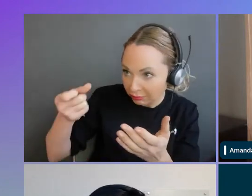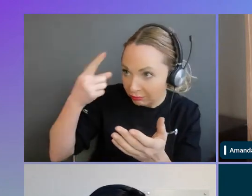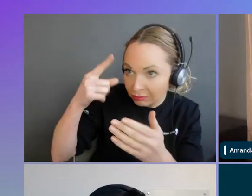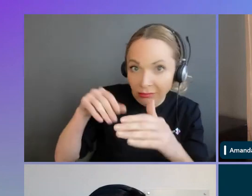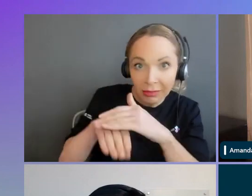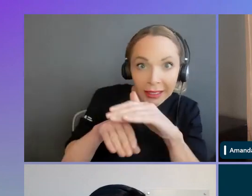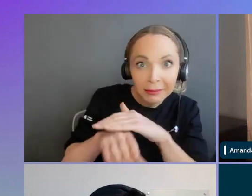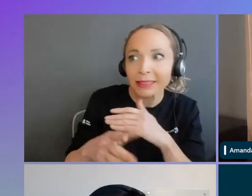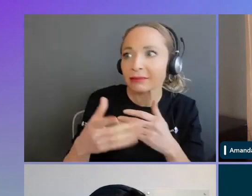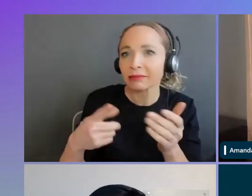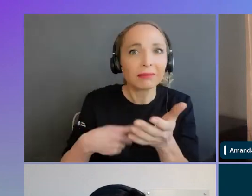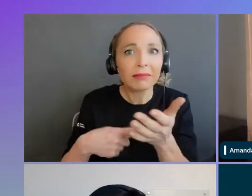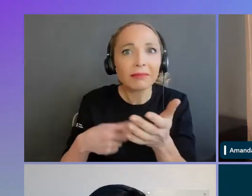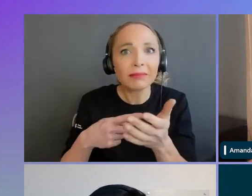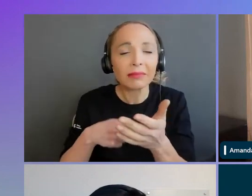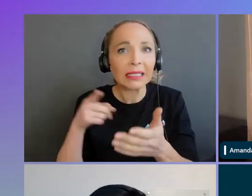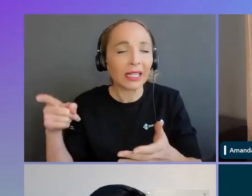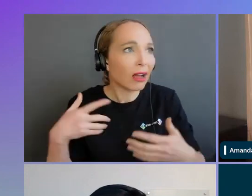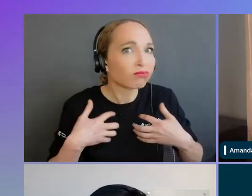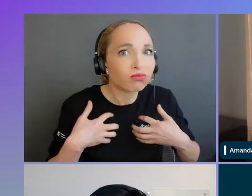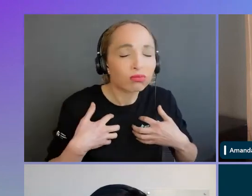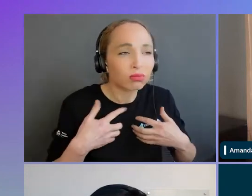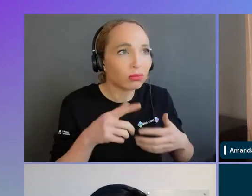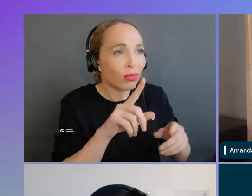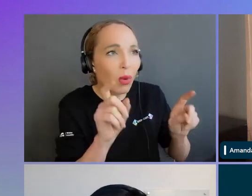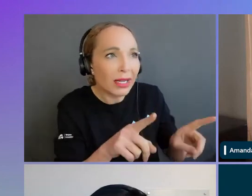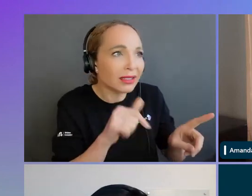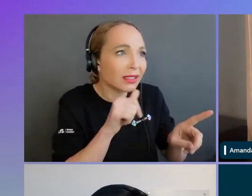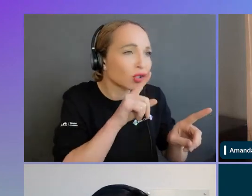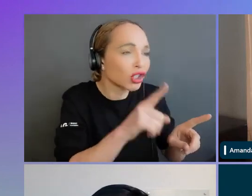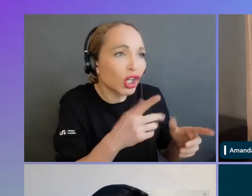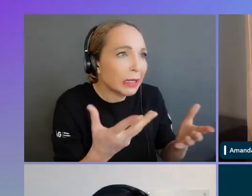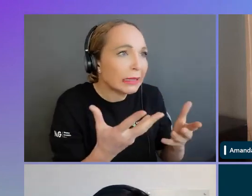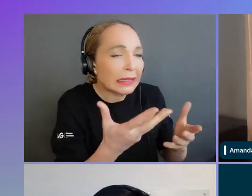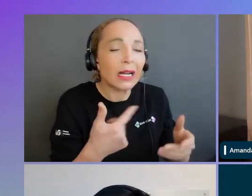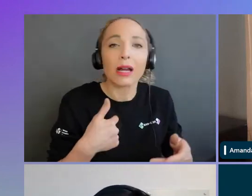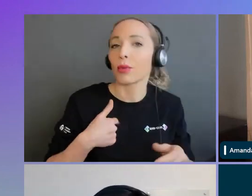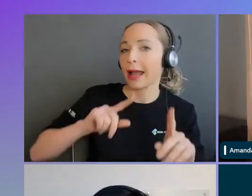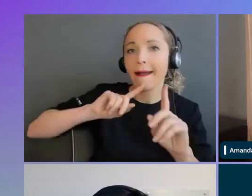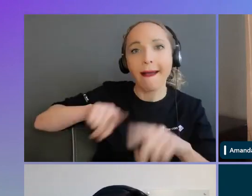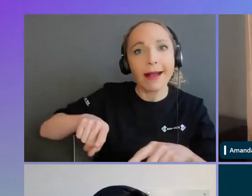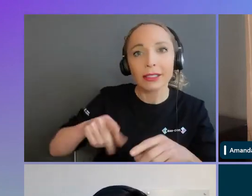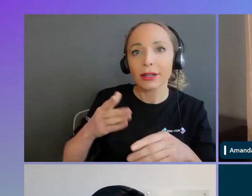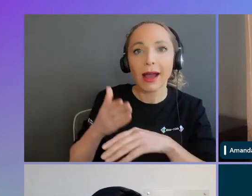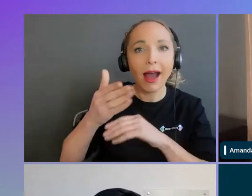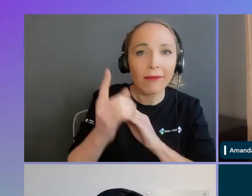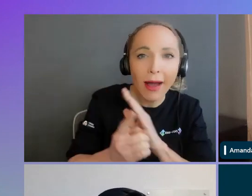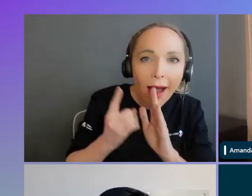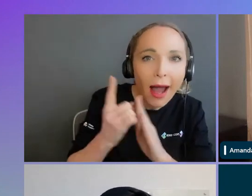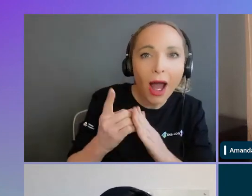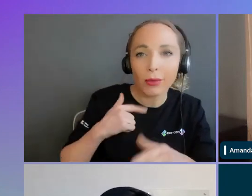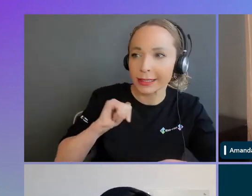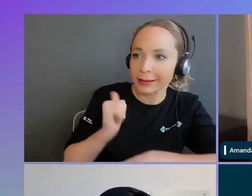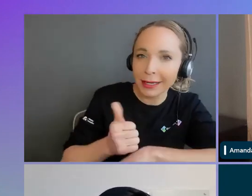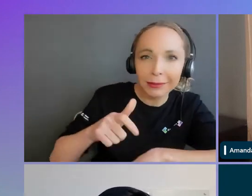teams out just answer questions. Um, as part of the process of including accessibility in the tickets. Okay. Awesome A lot of